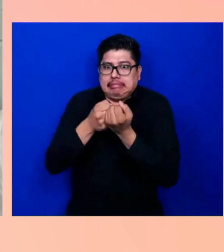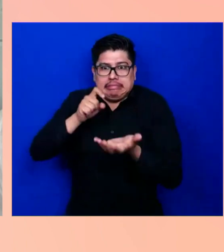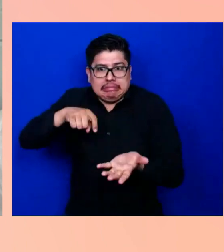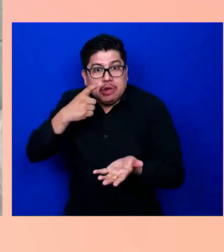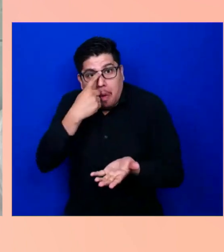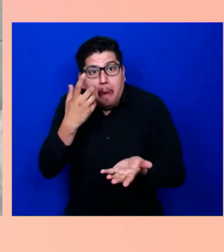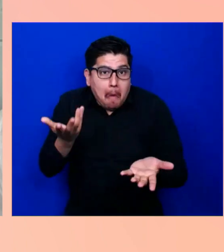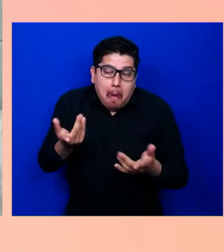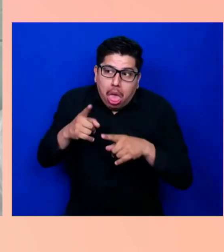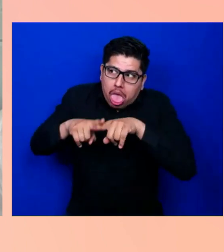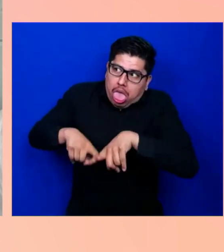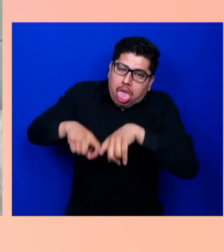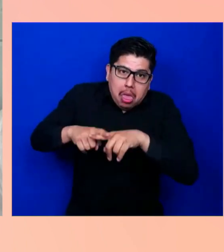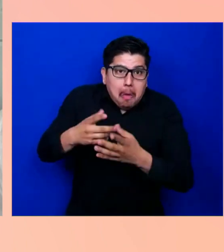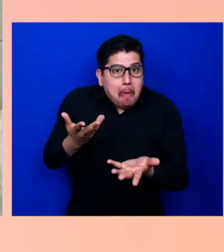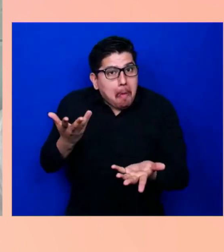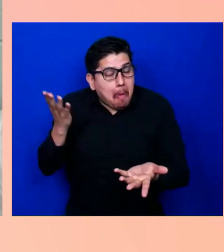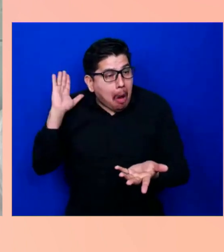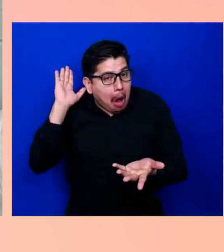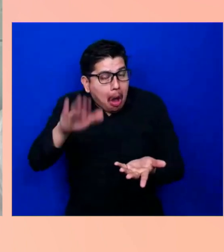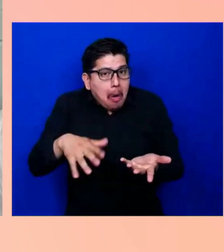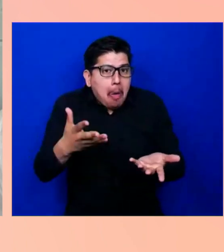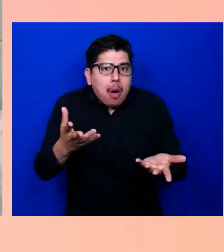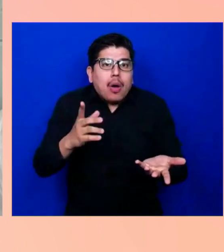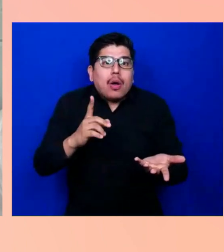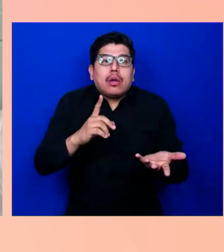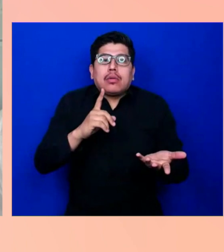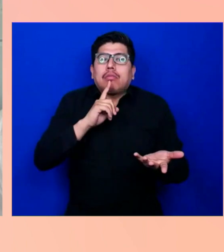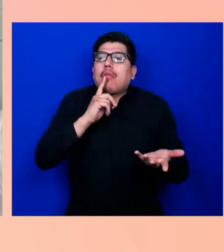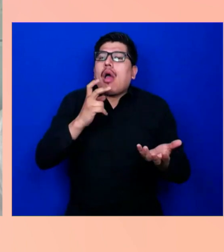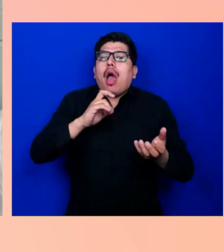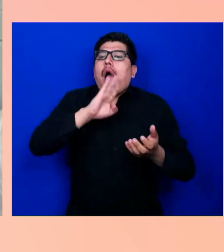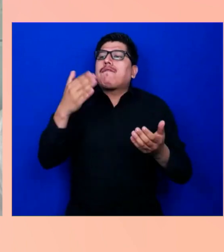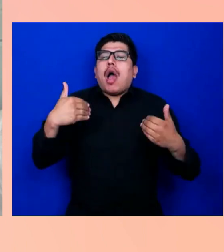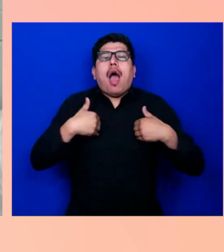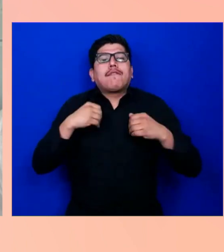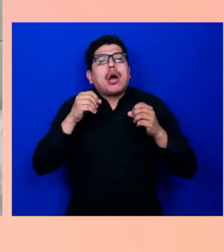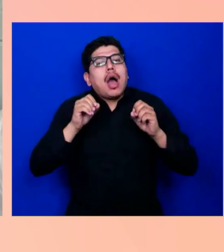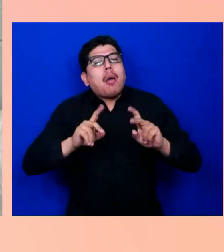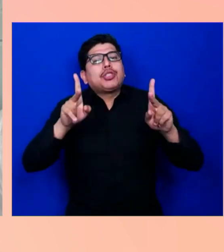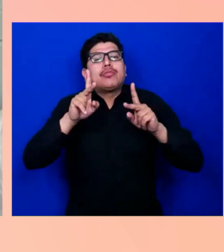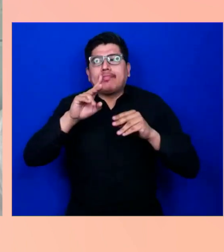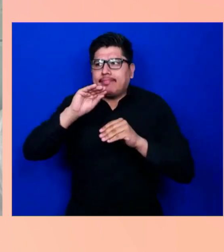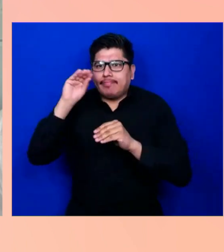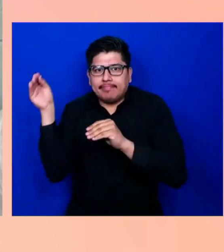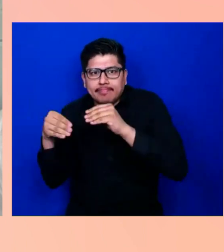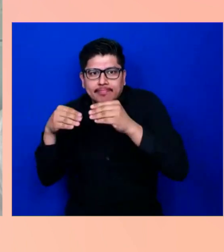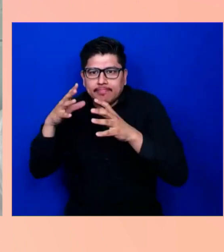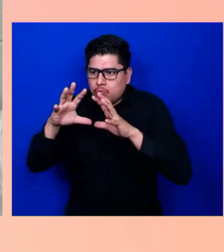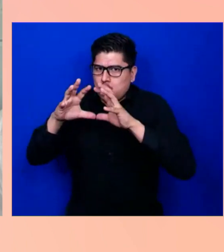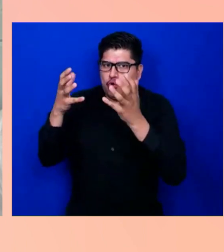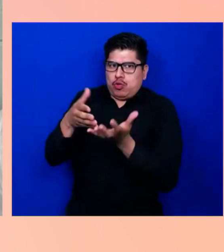the opportunity to contribute to society. But that was until technology actually allowed him to type his first words,